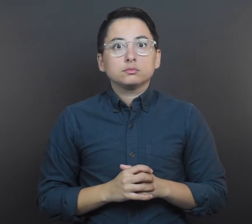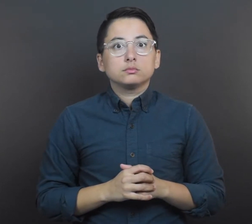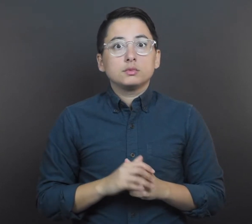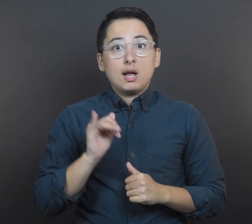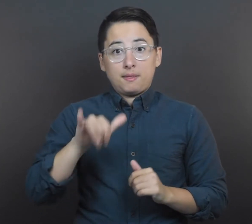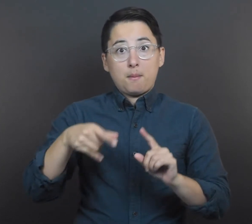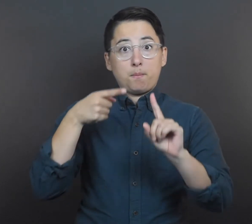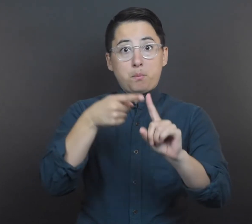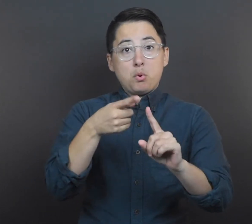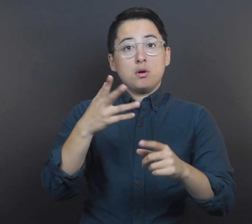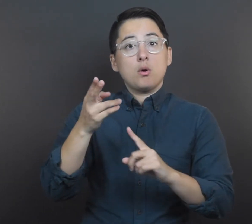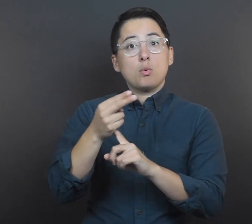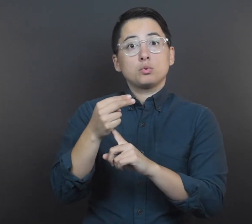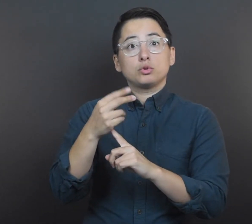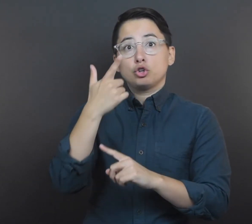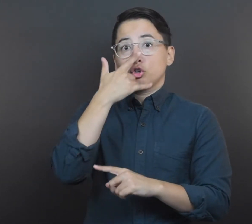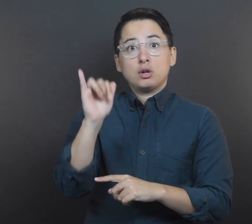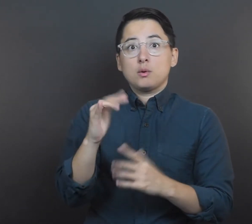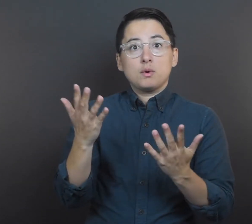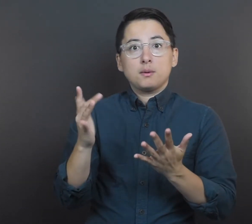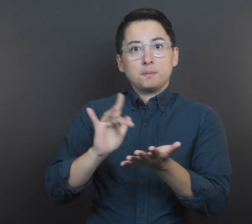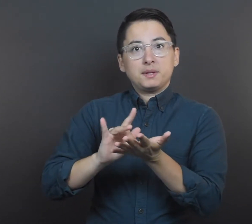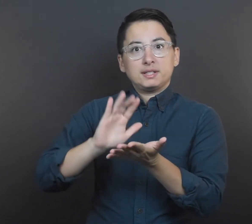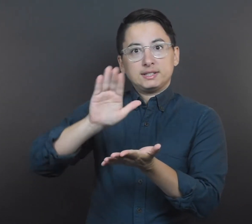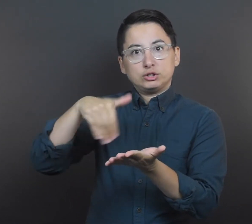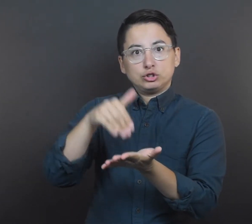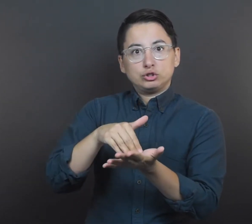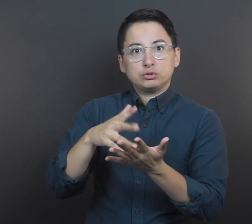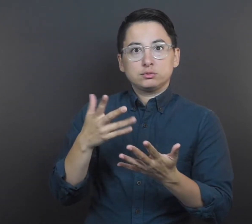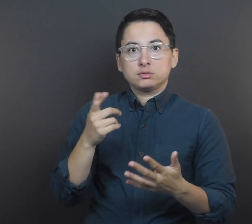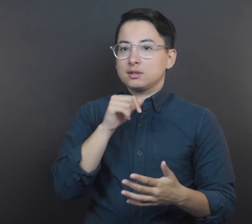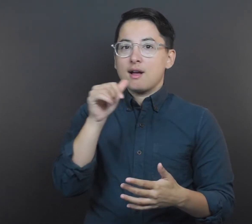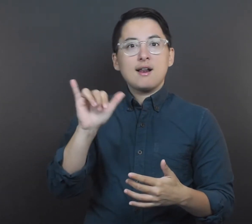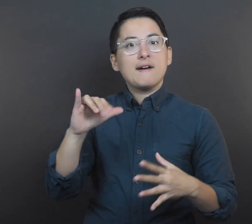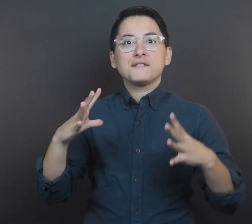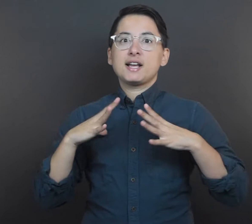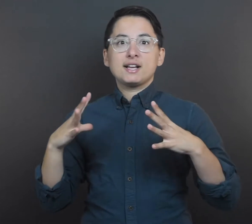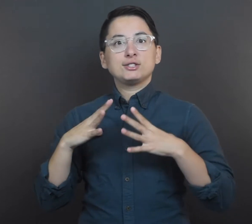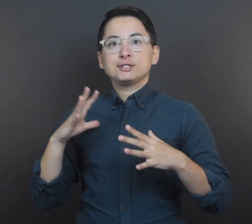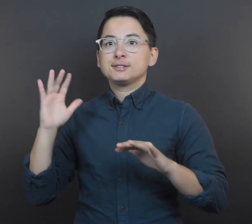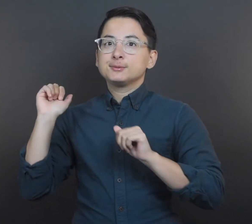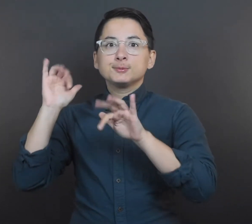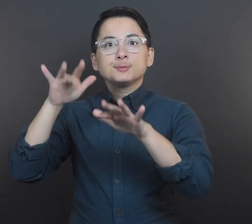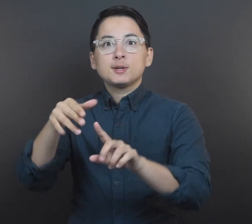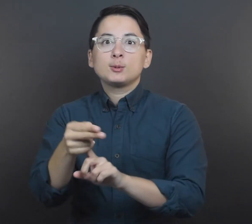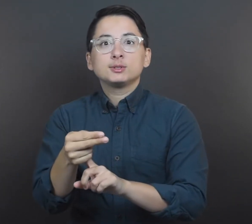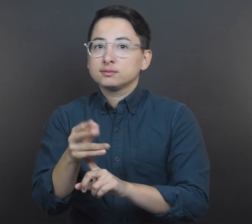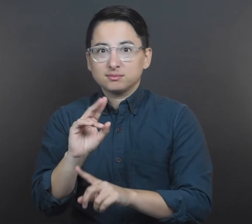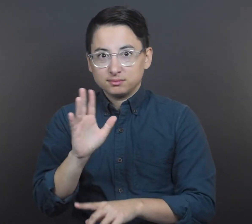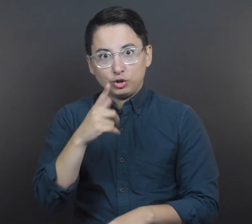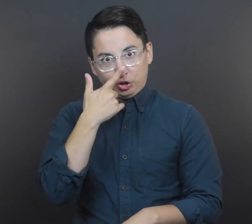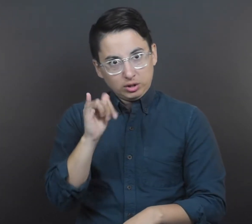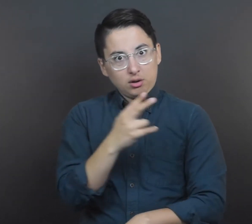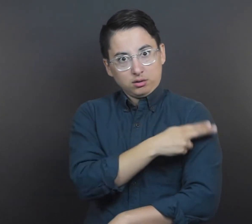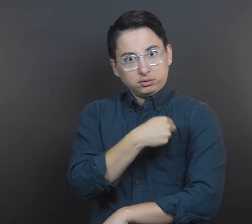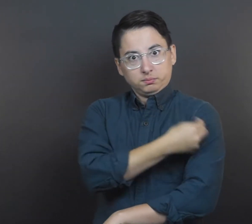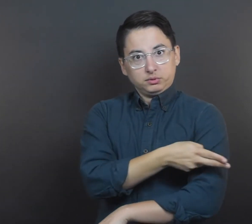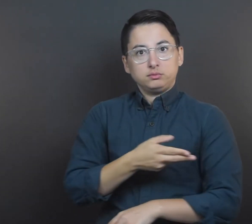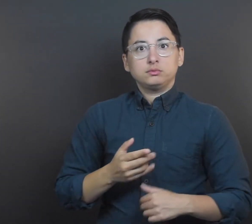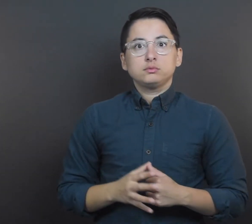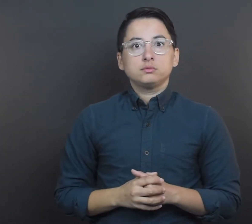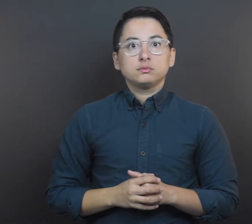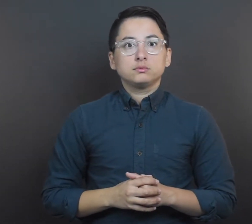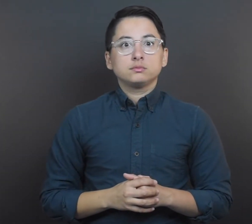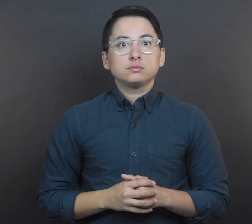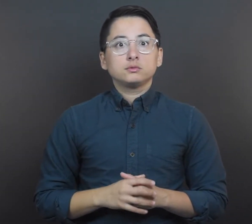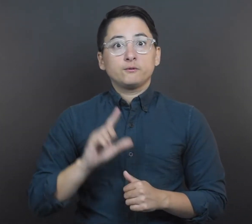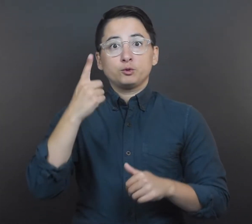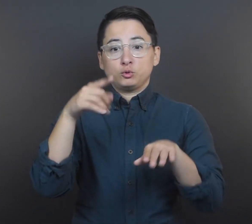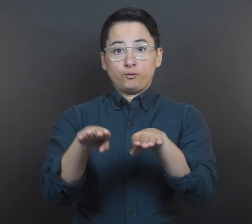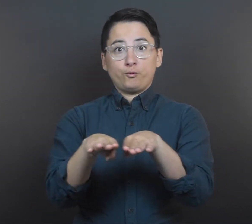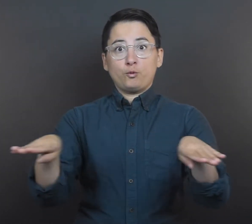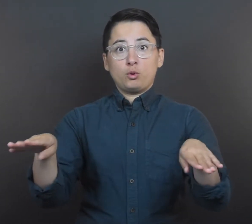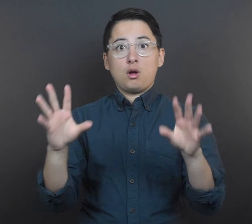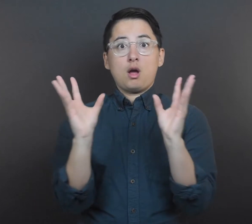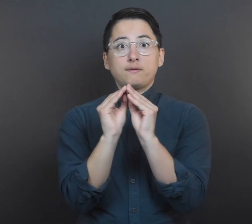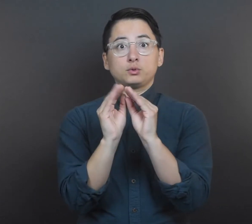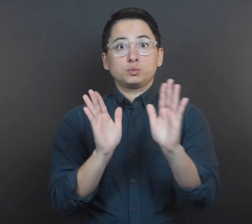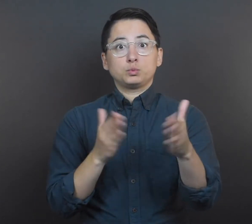At this point, the hotel resembled a medical center far more than a vacation destination.